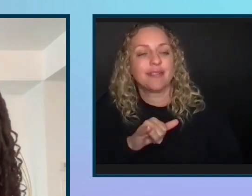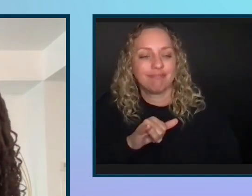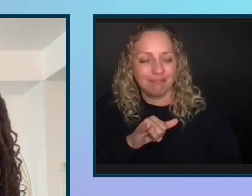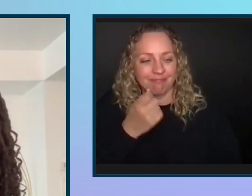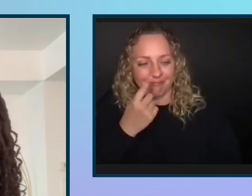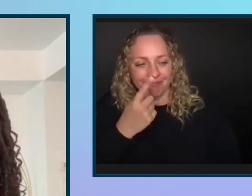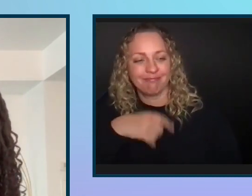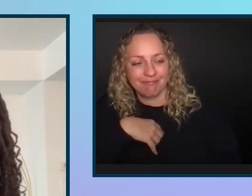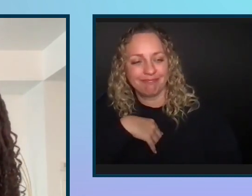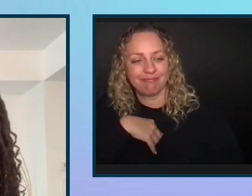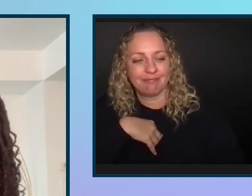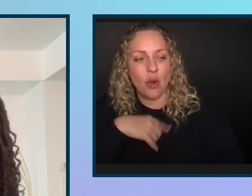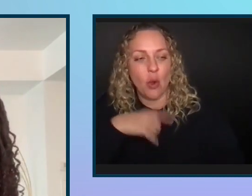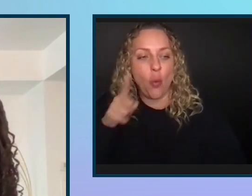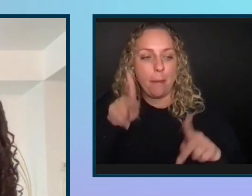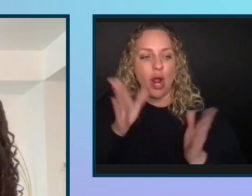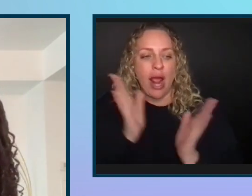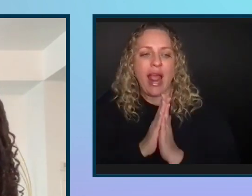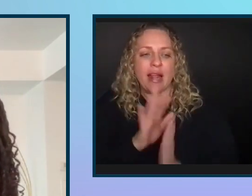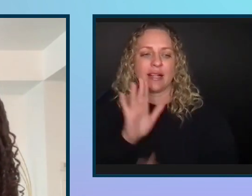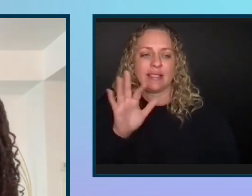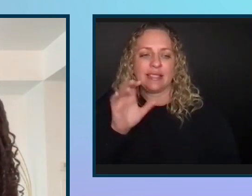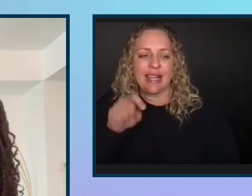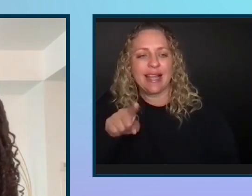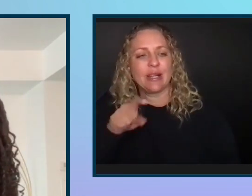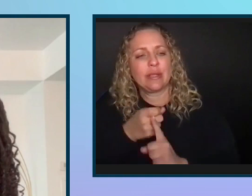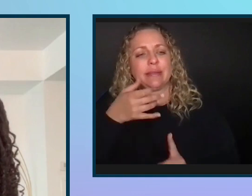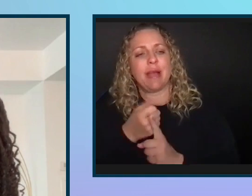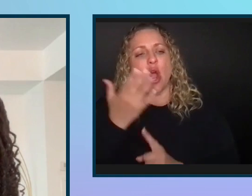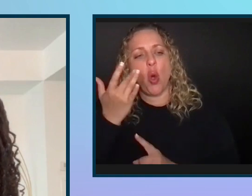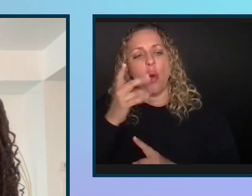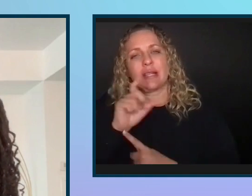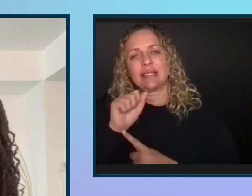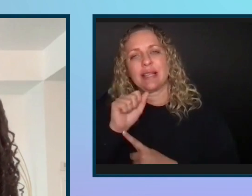So one person asks, you know, can you expand on why disabled buttons are overused